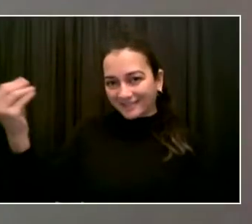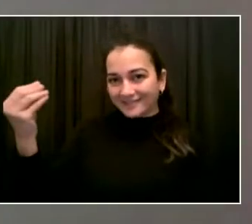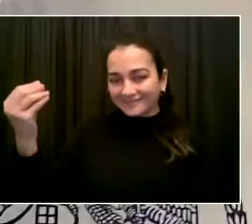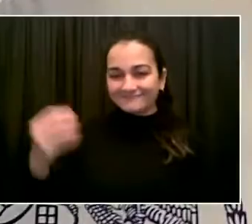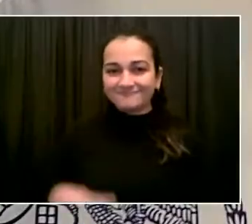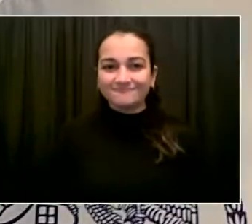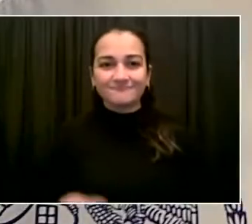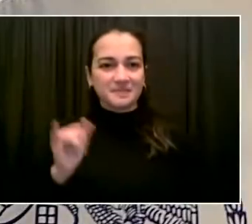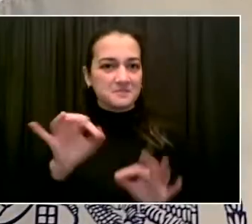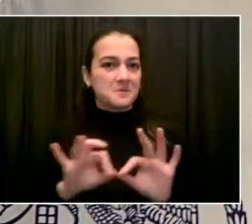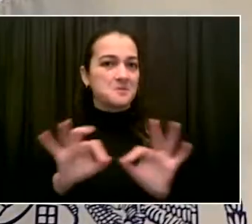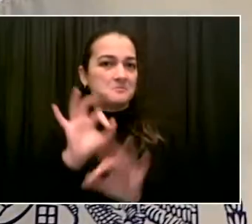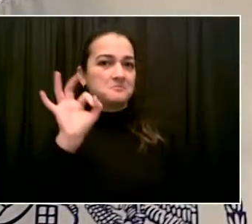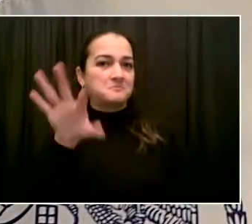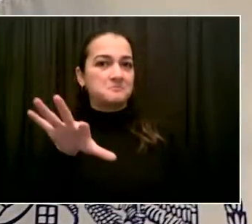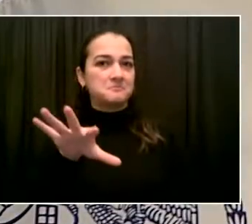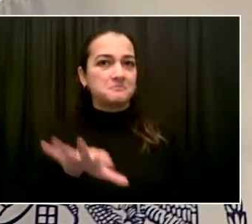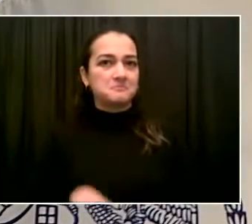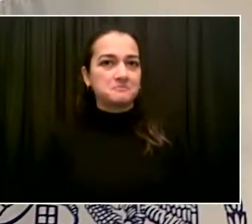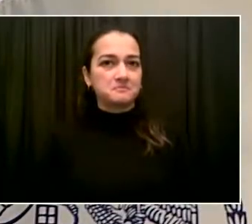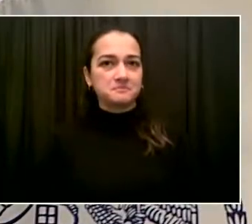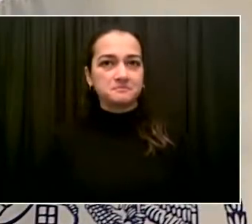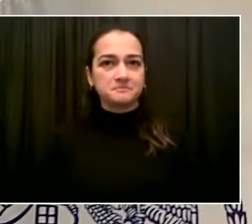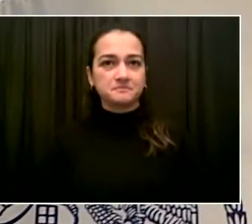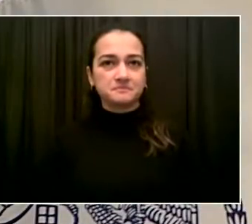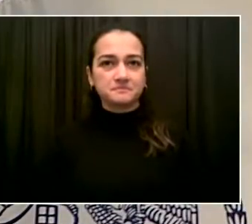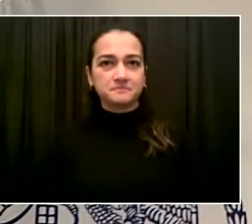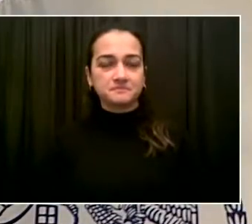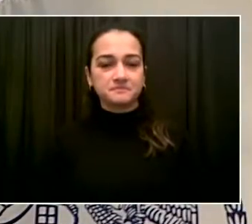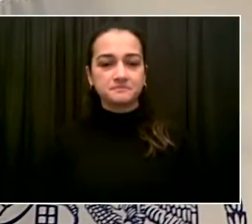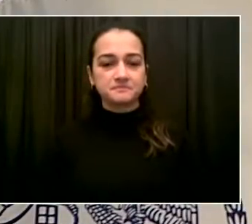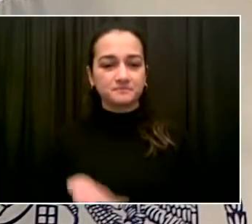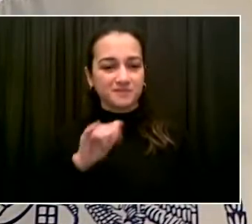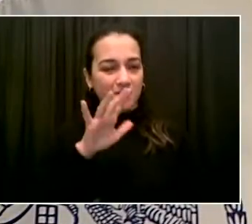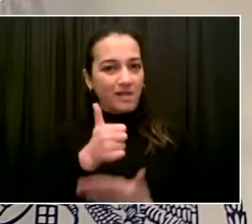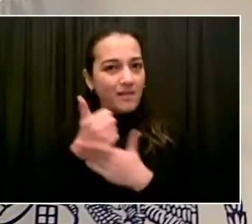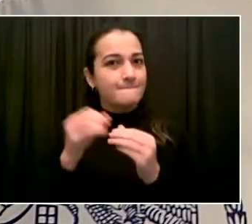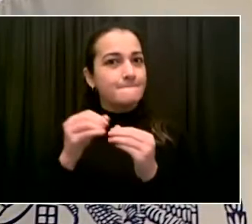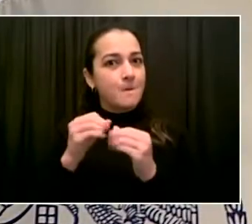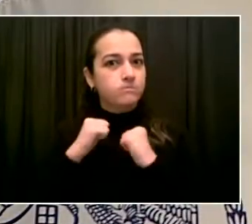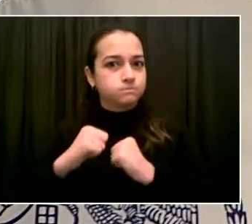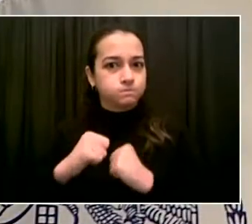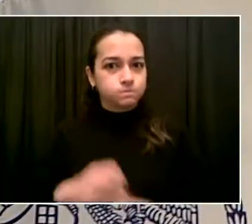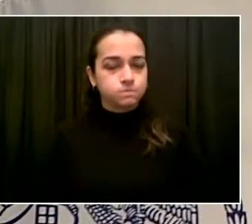EVERYTHING THAT DR. SAID NICE WAY OF ADDING A LAYER OF